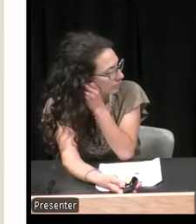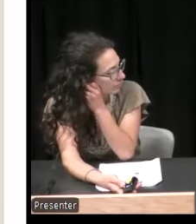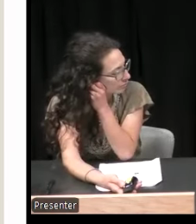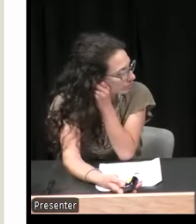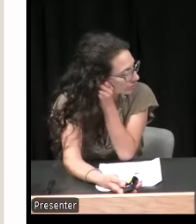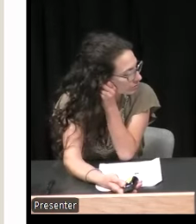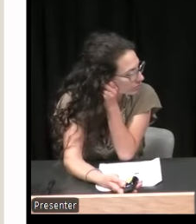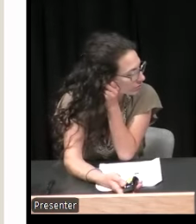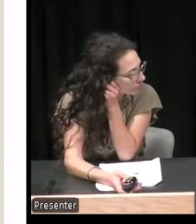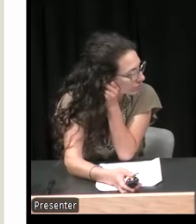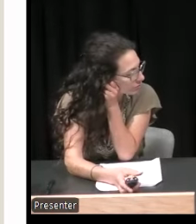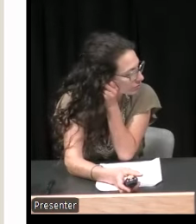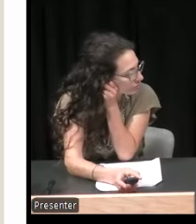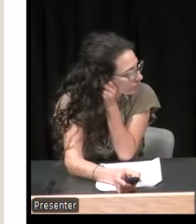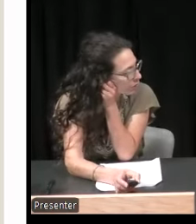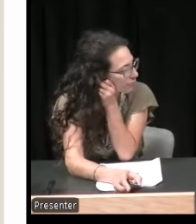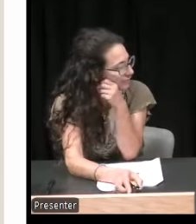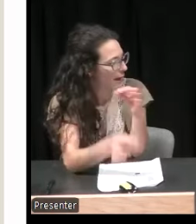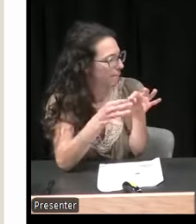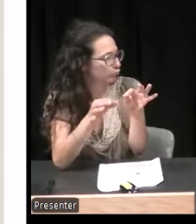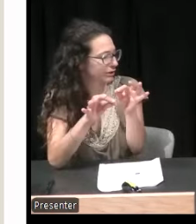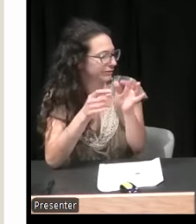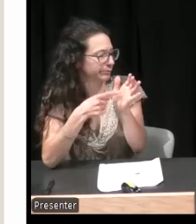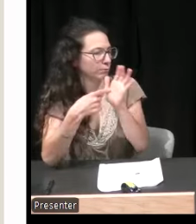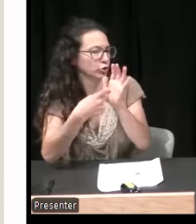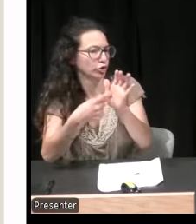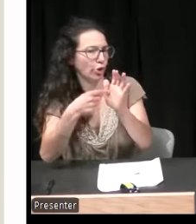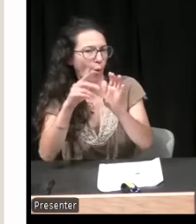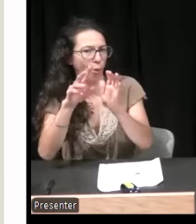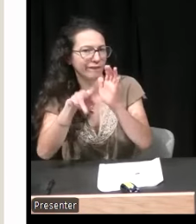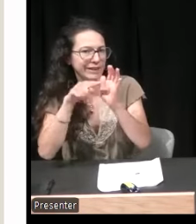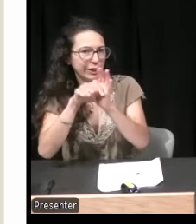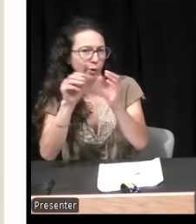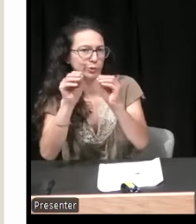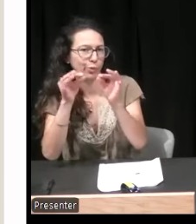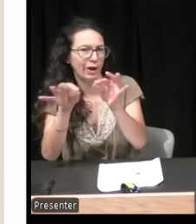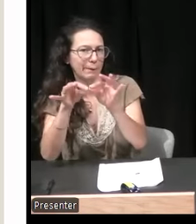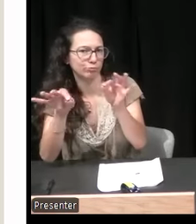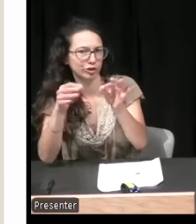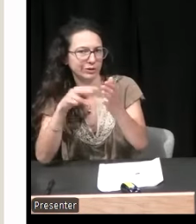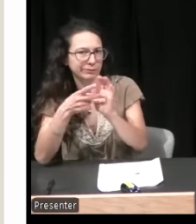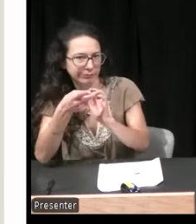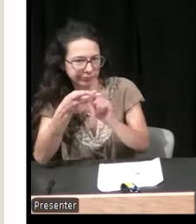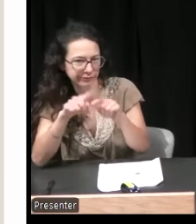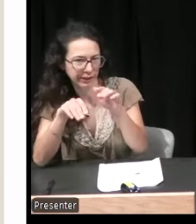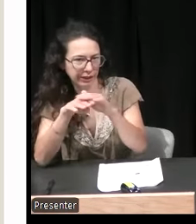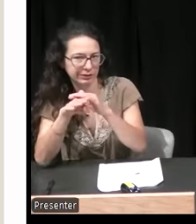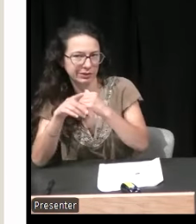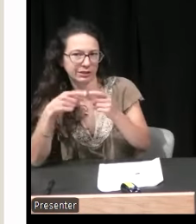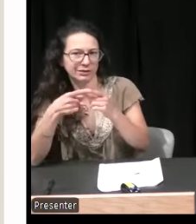to what's on the slide and what the interpreters are saying and so that often becomes a barrier